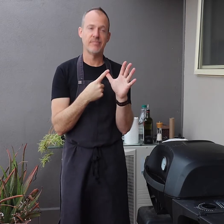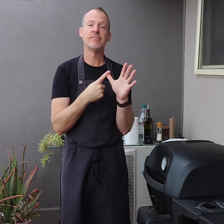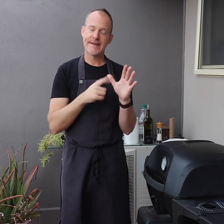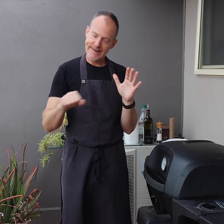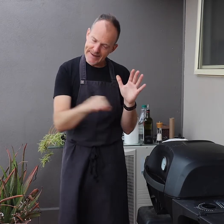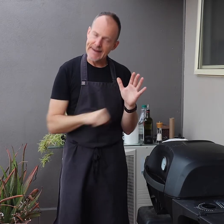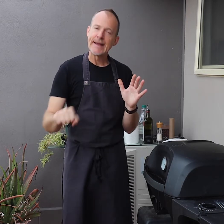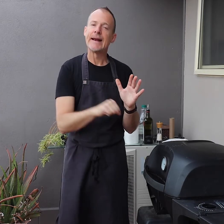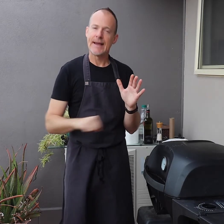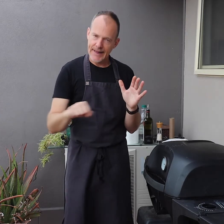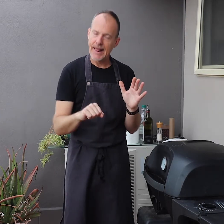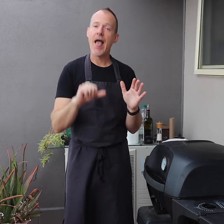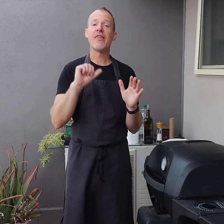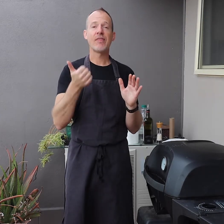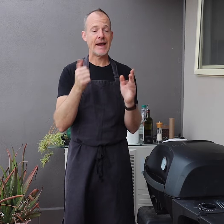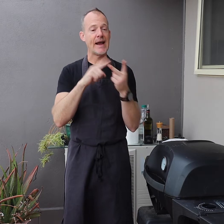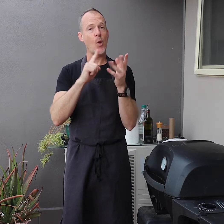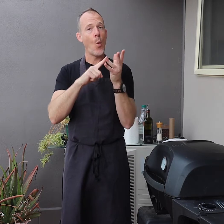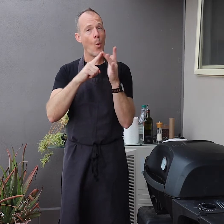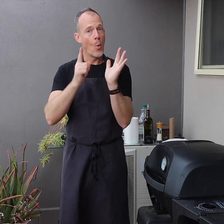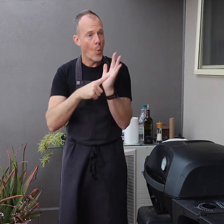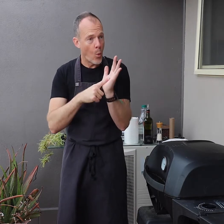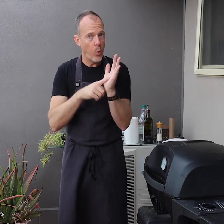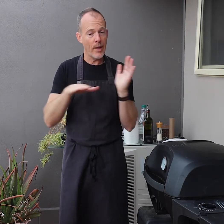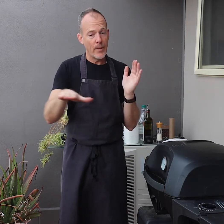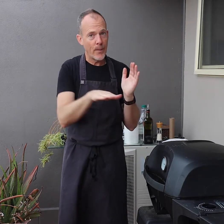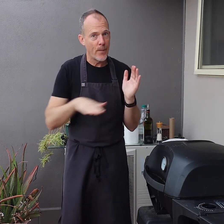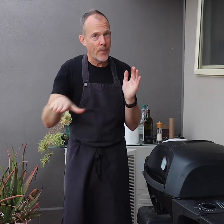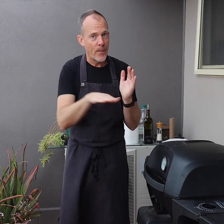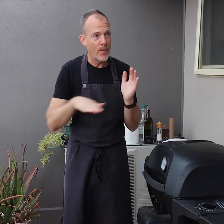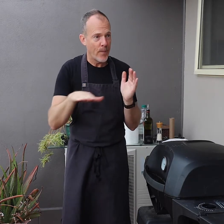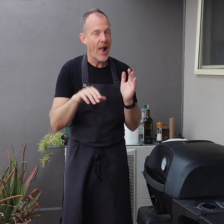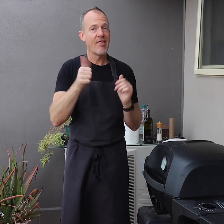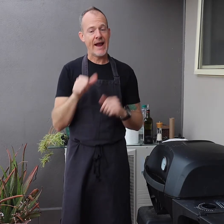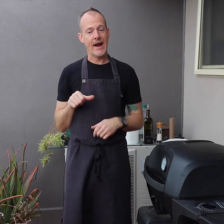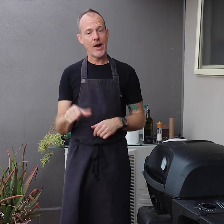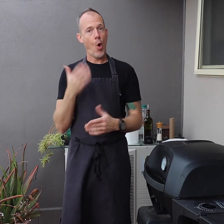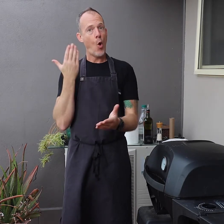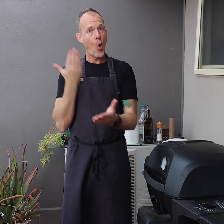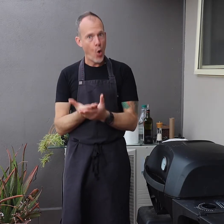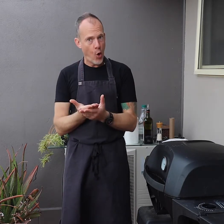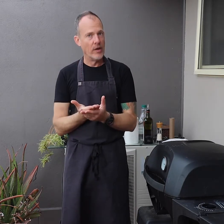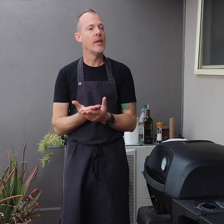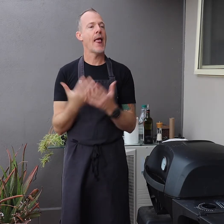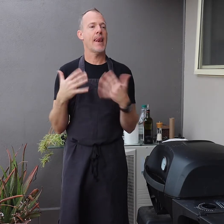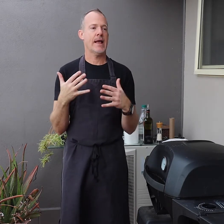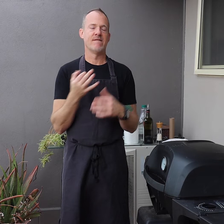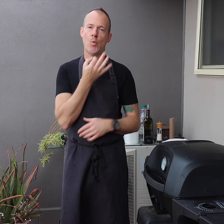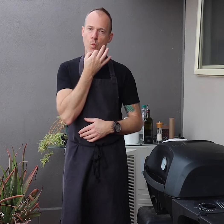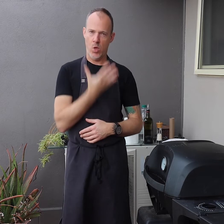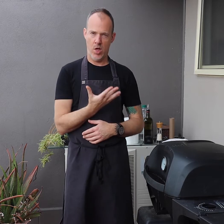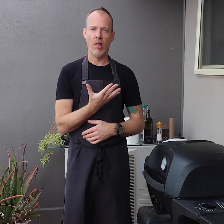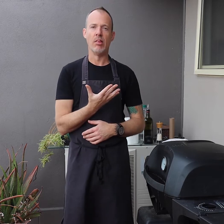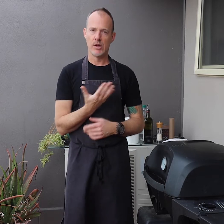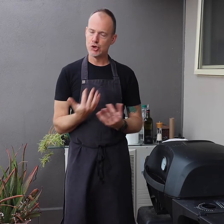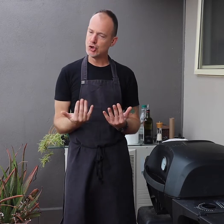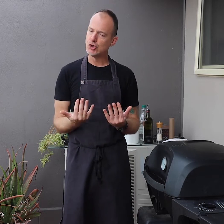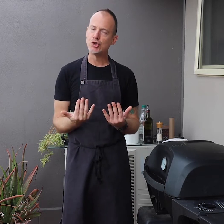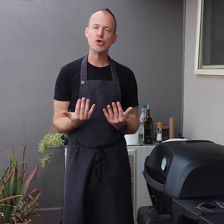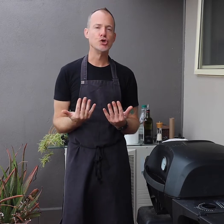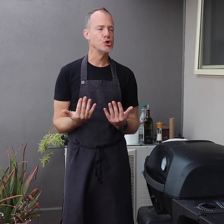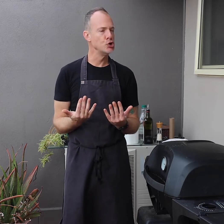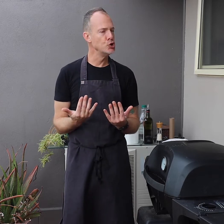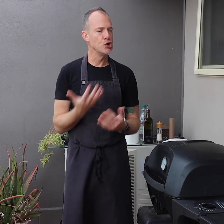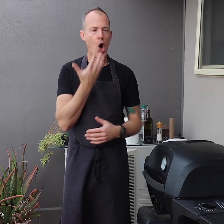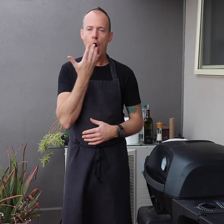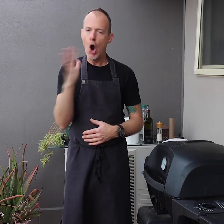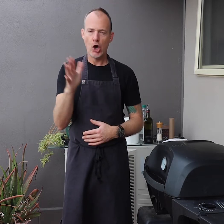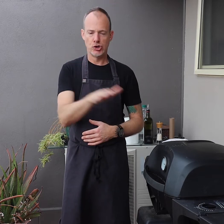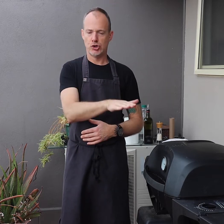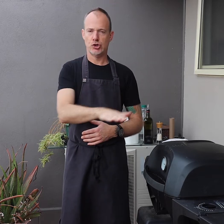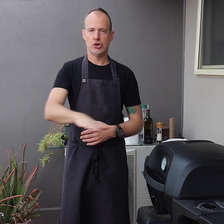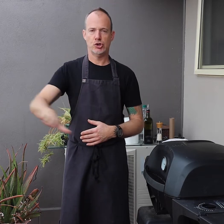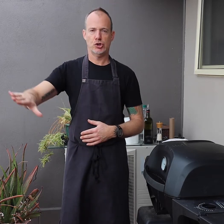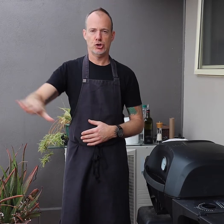wipe down with oil and then turn it on and leave it for a while until really hot.